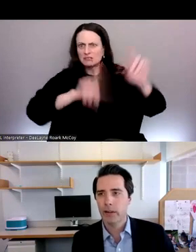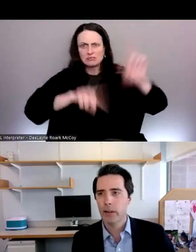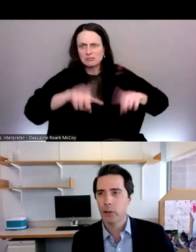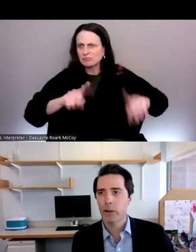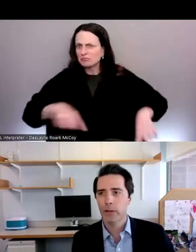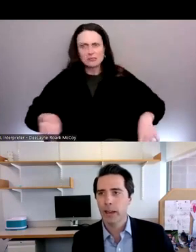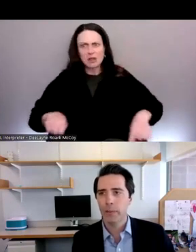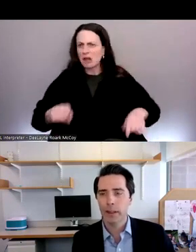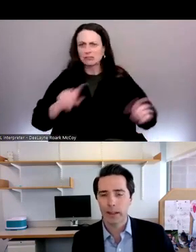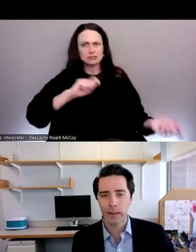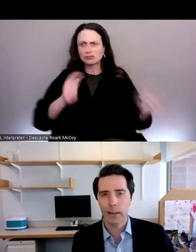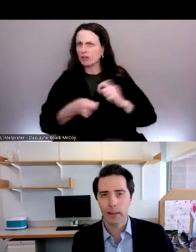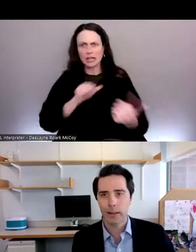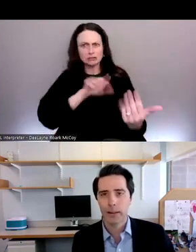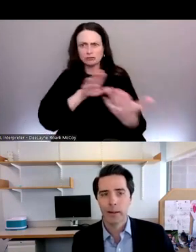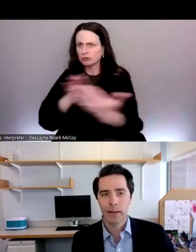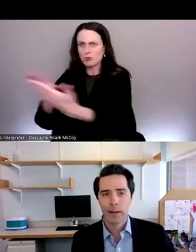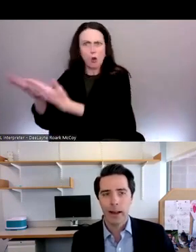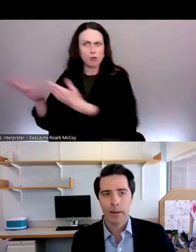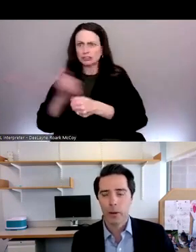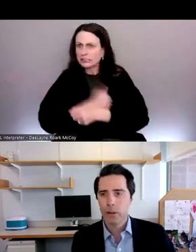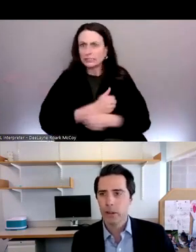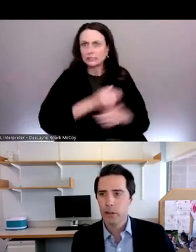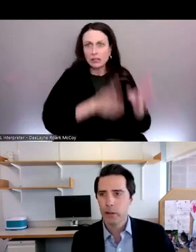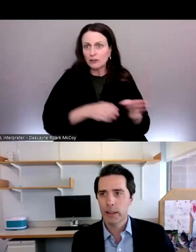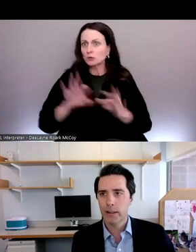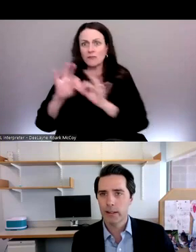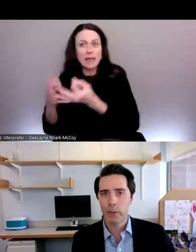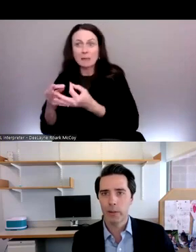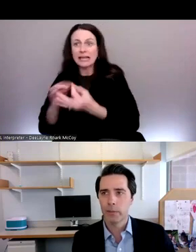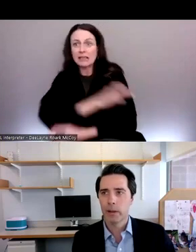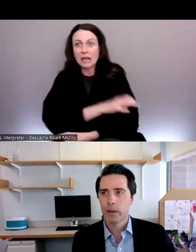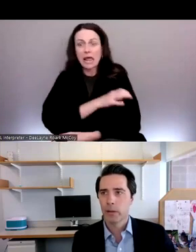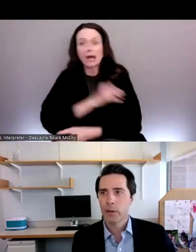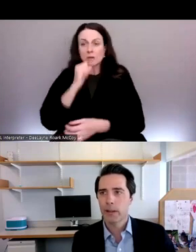the individual and the family in clinic